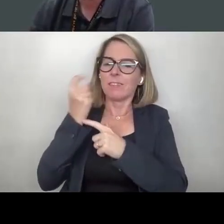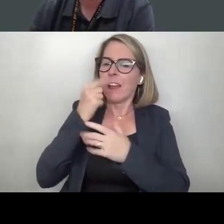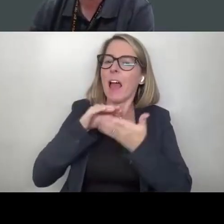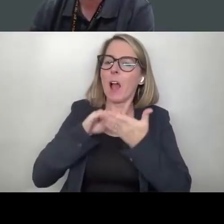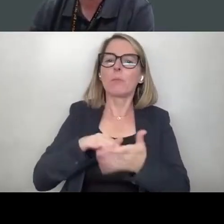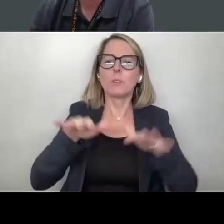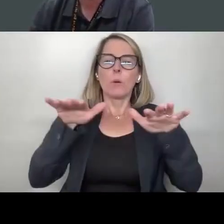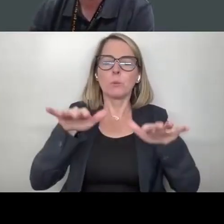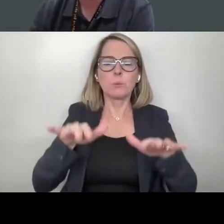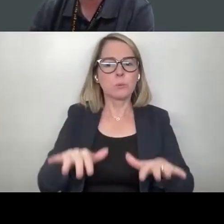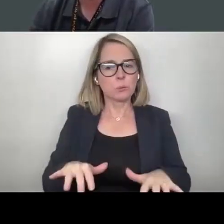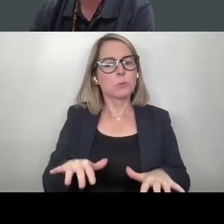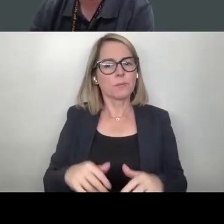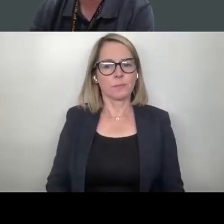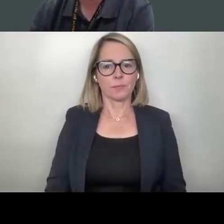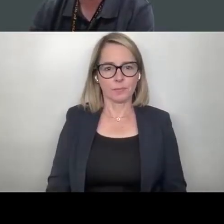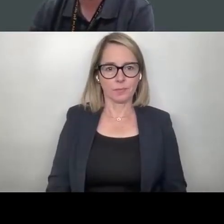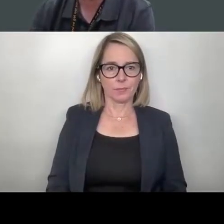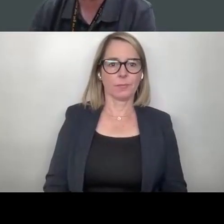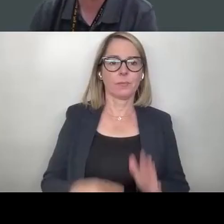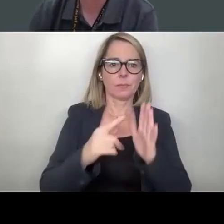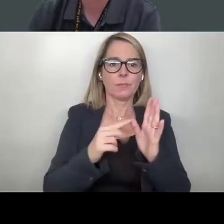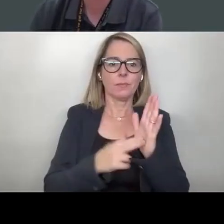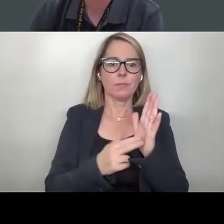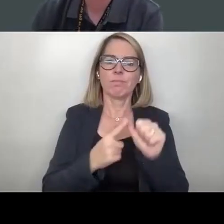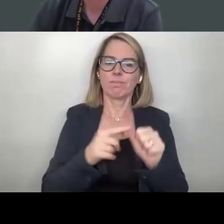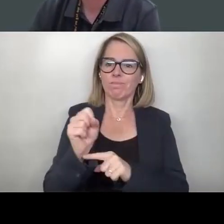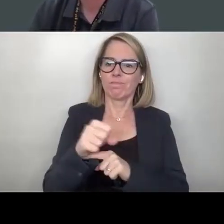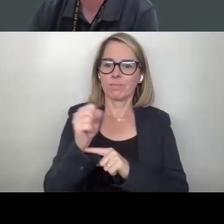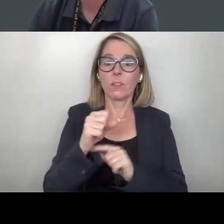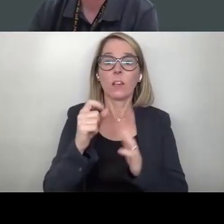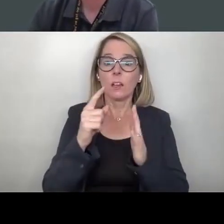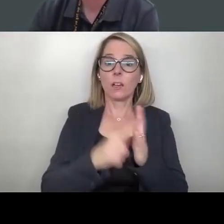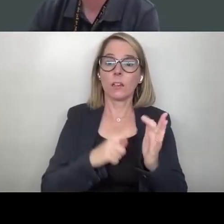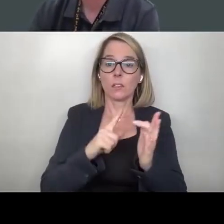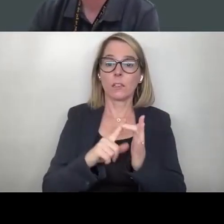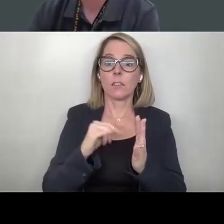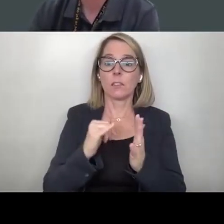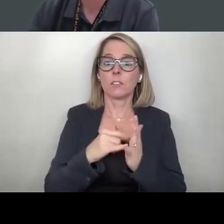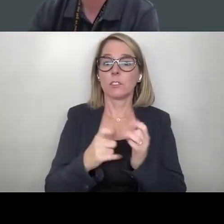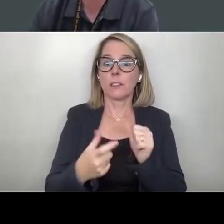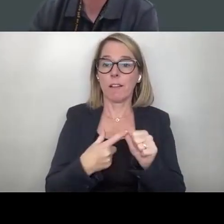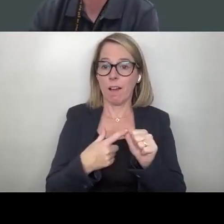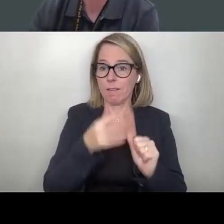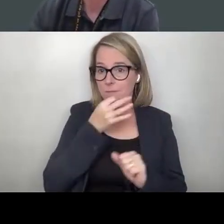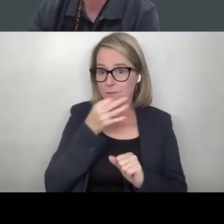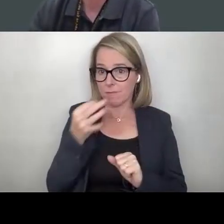Anna: Yeah, definitely. Jessica, similar sort of question. I really liked your phrase, meet